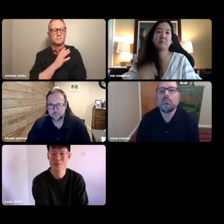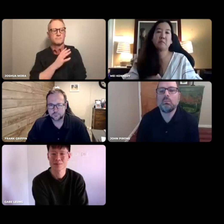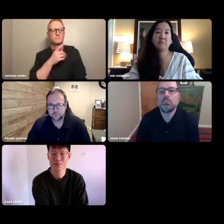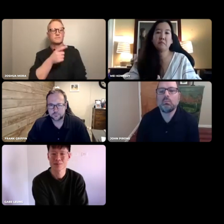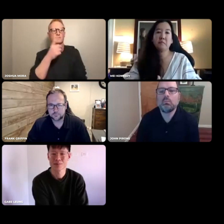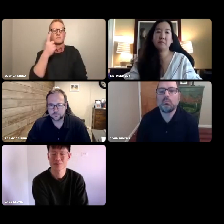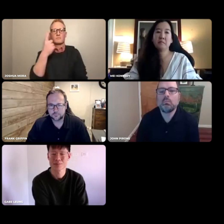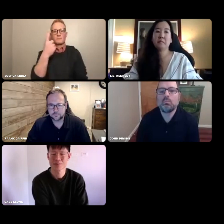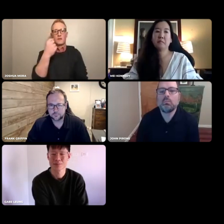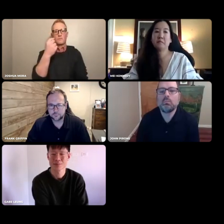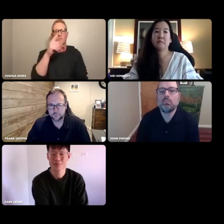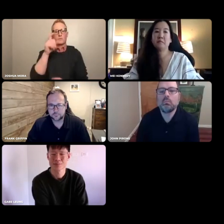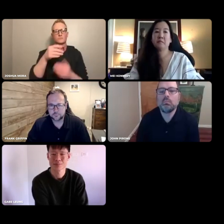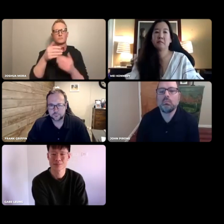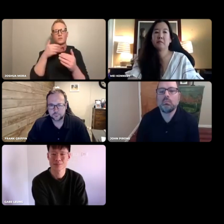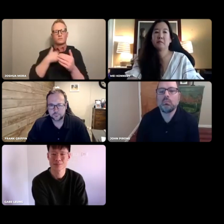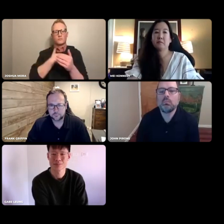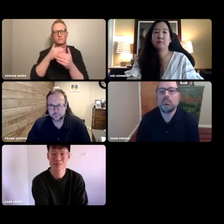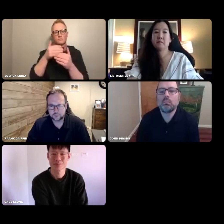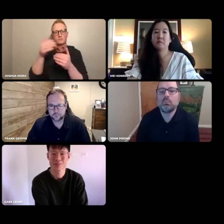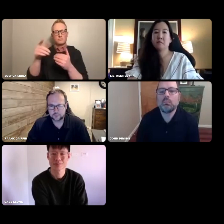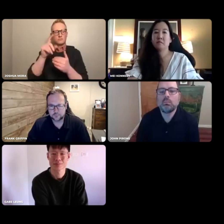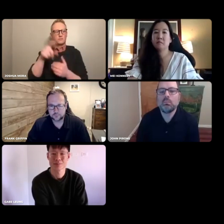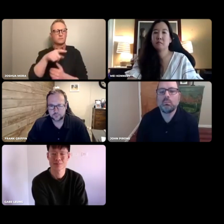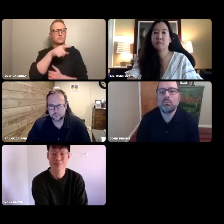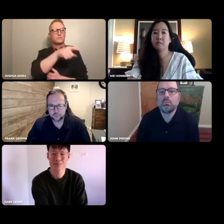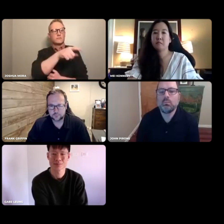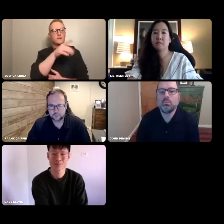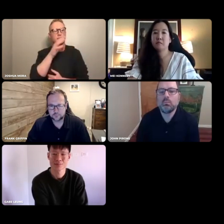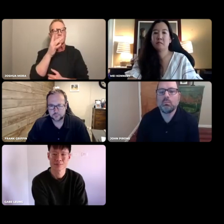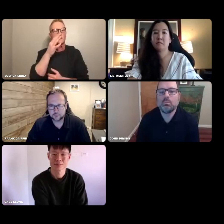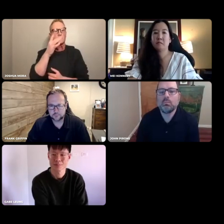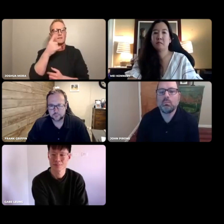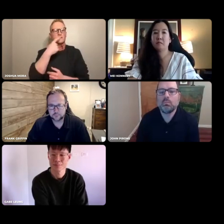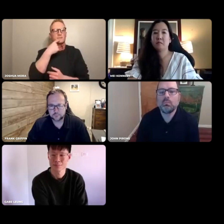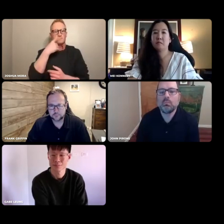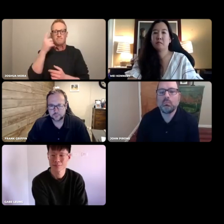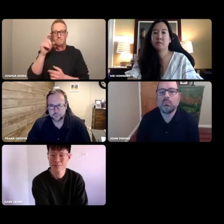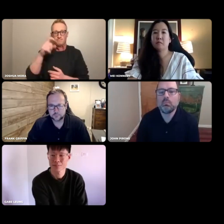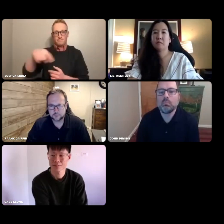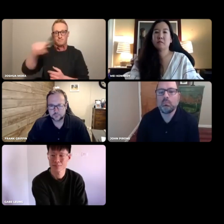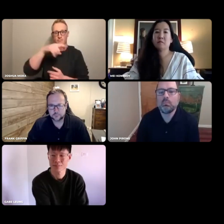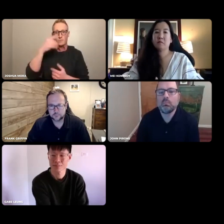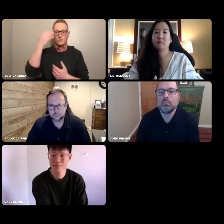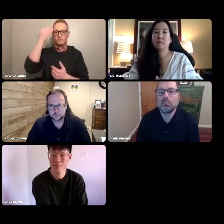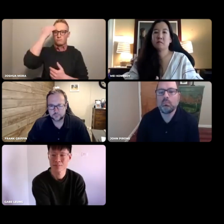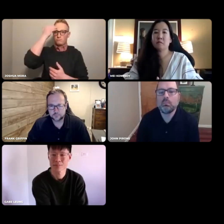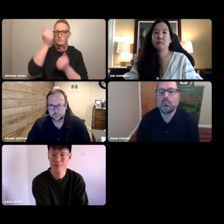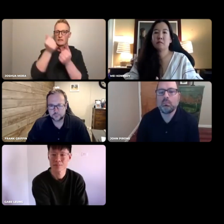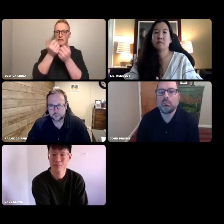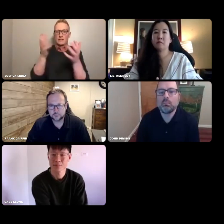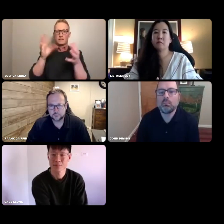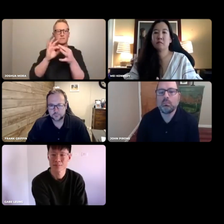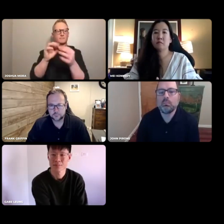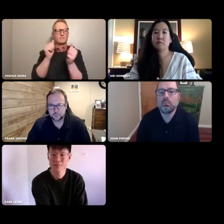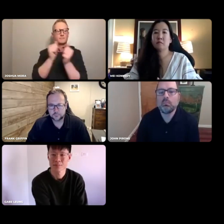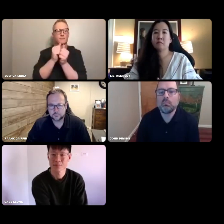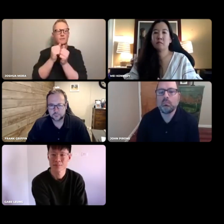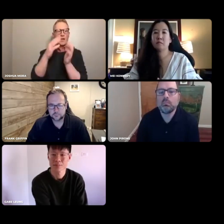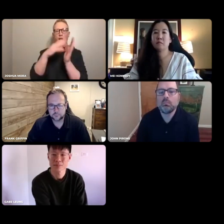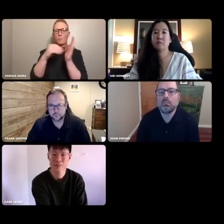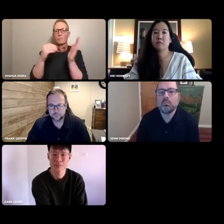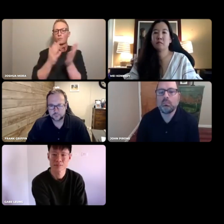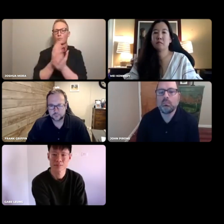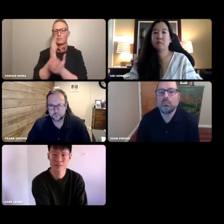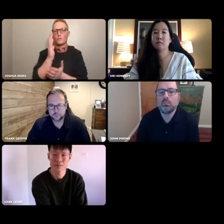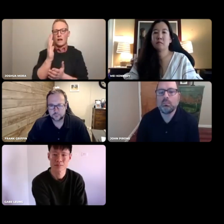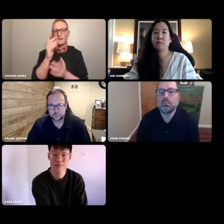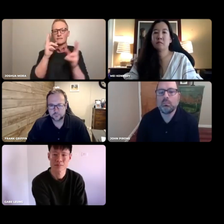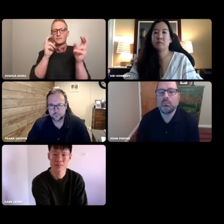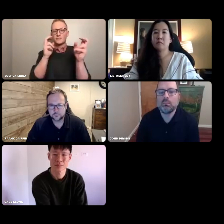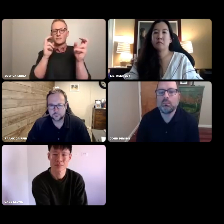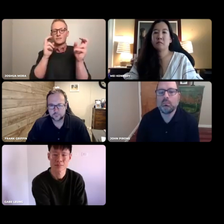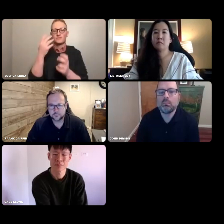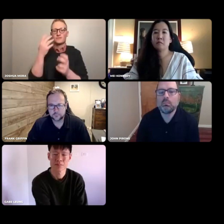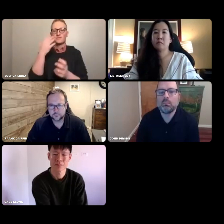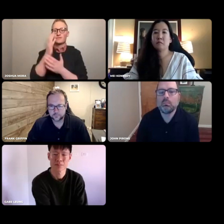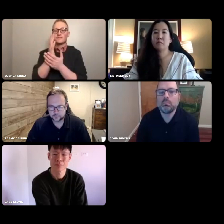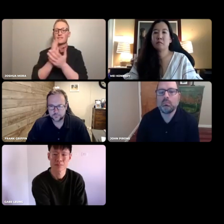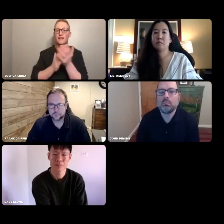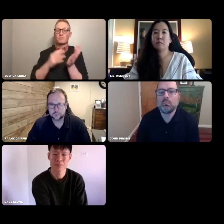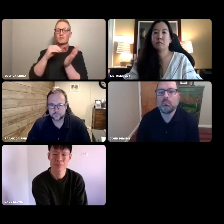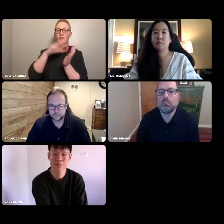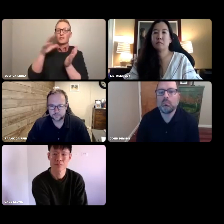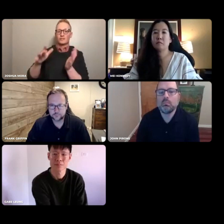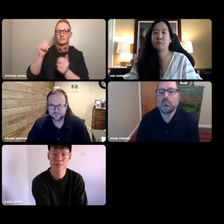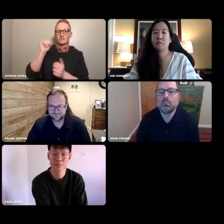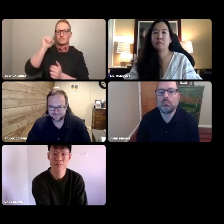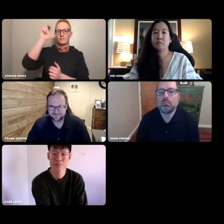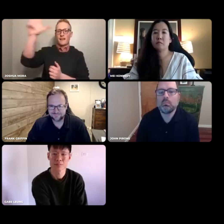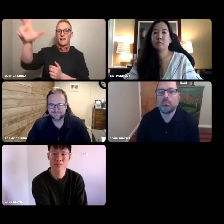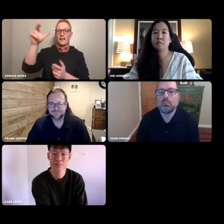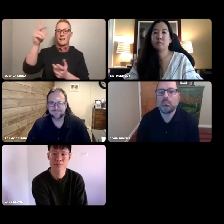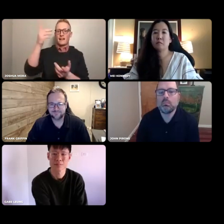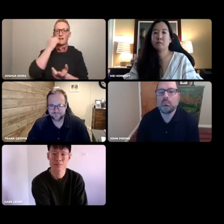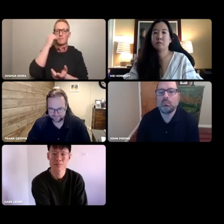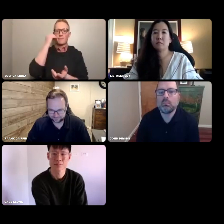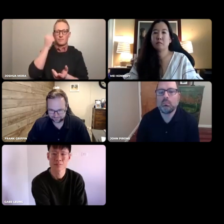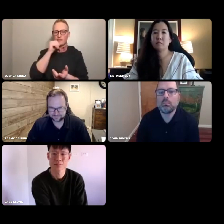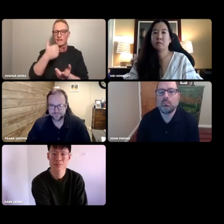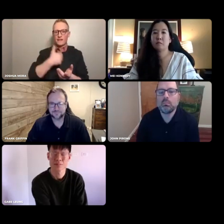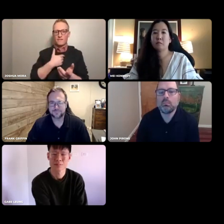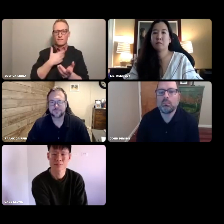One more question before we move on, a copyright issue question: If some